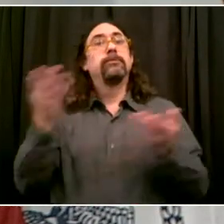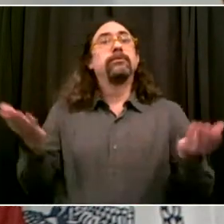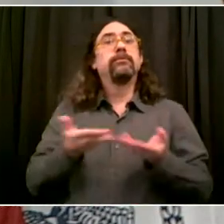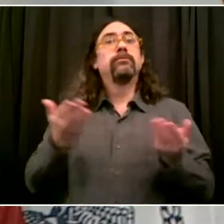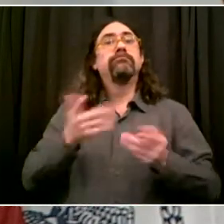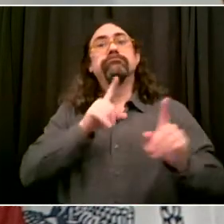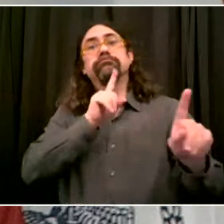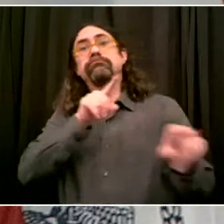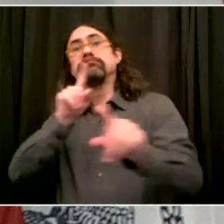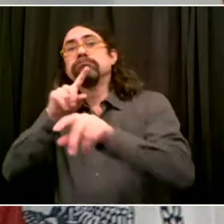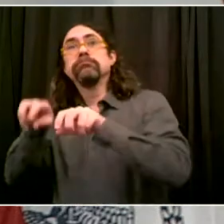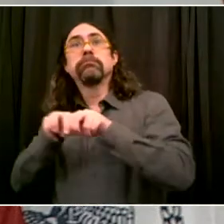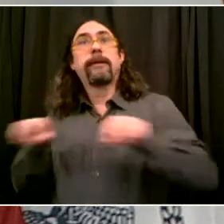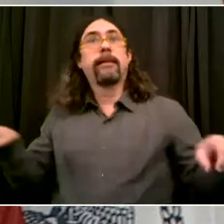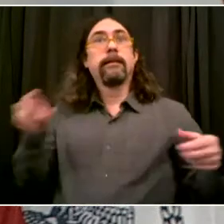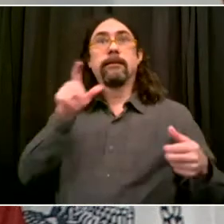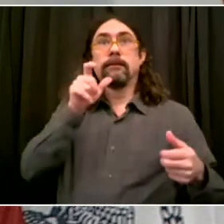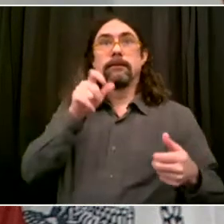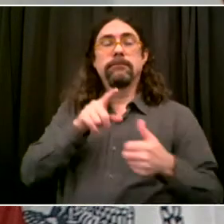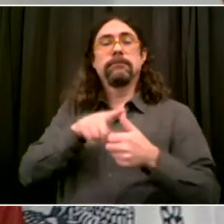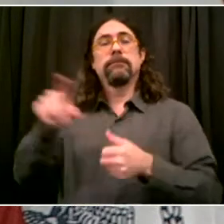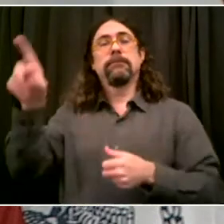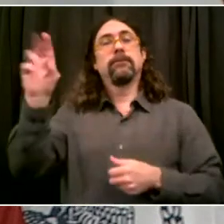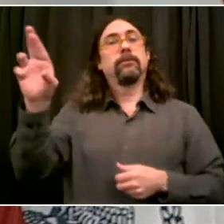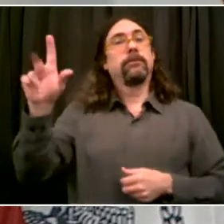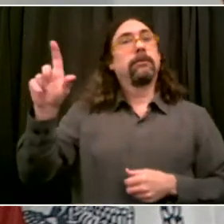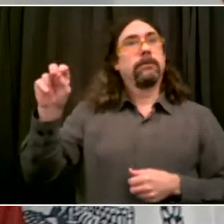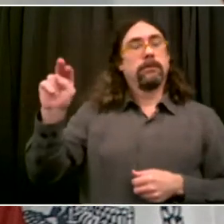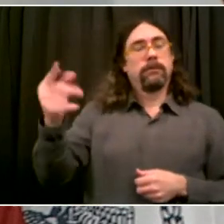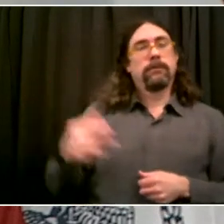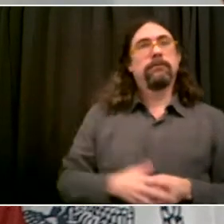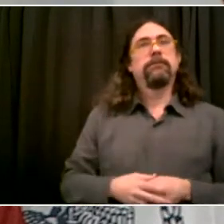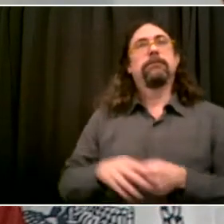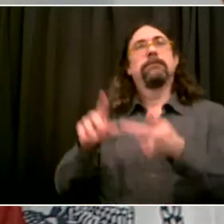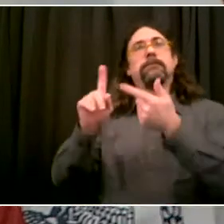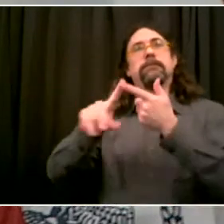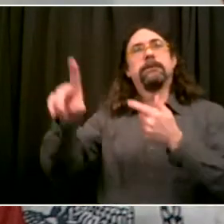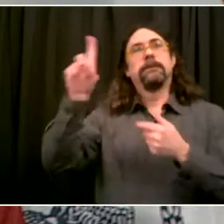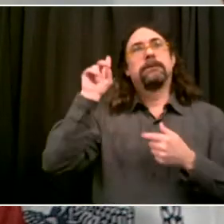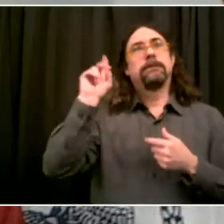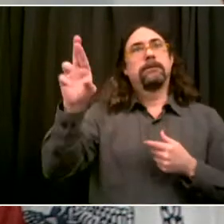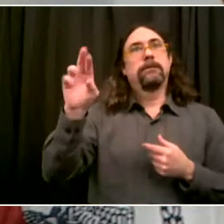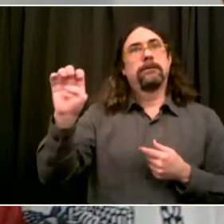THE NAME AND OUTLET OF EACH JOURNALIST.